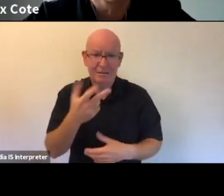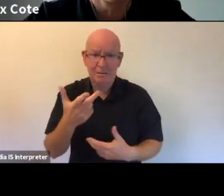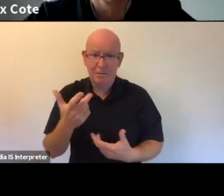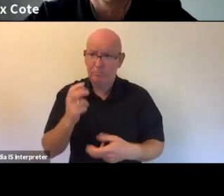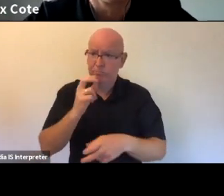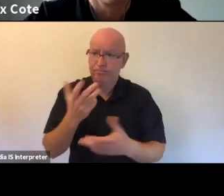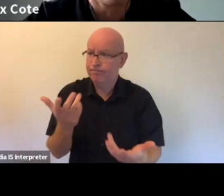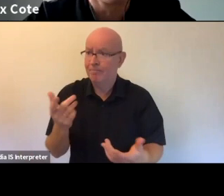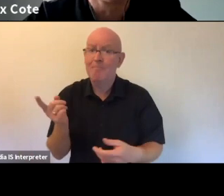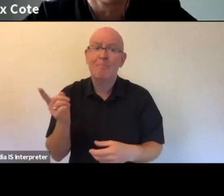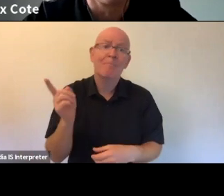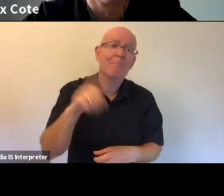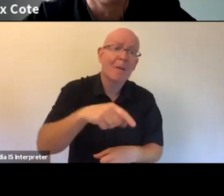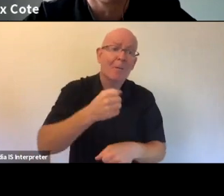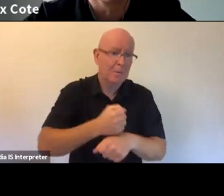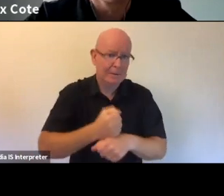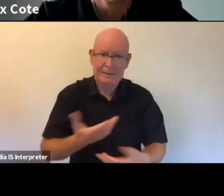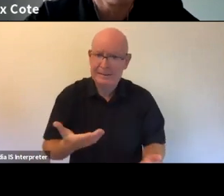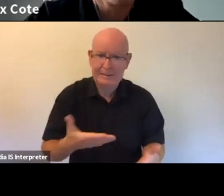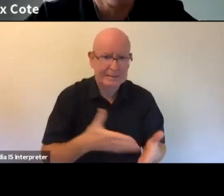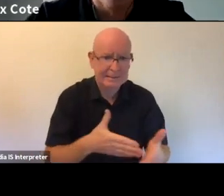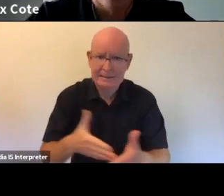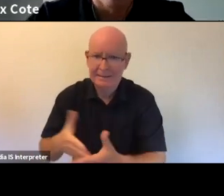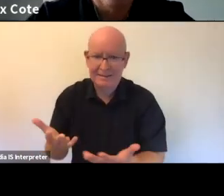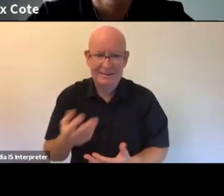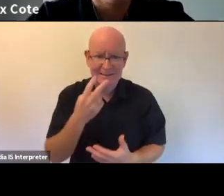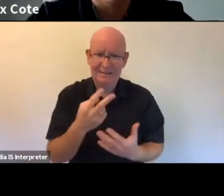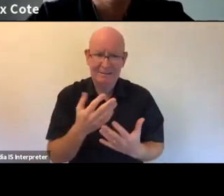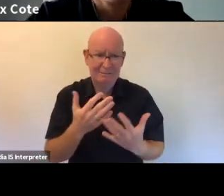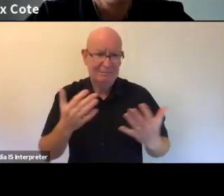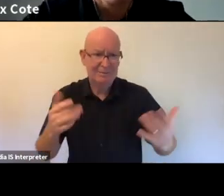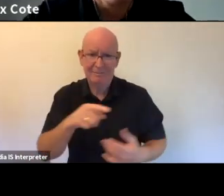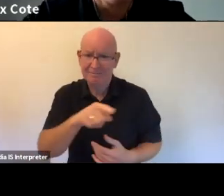like assistive devices, personal assistance, sign language.